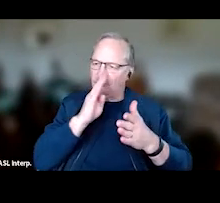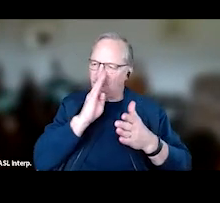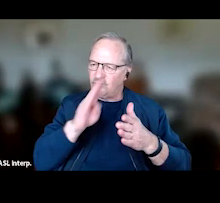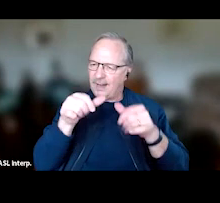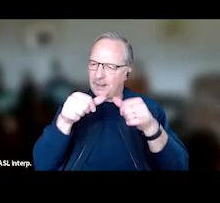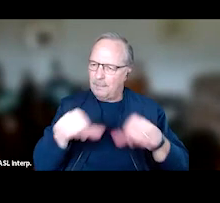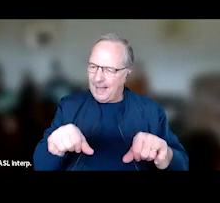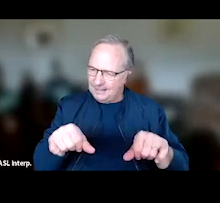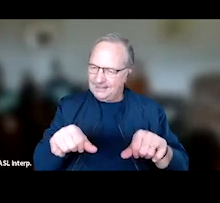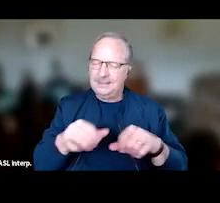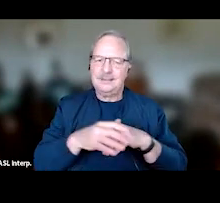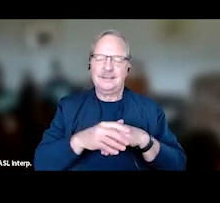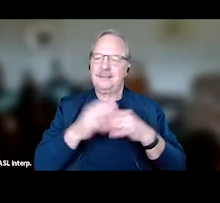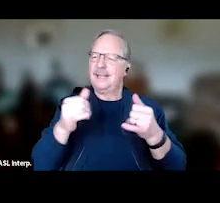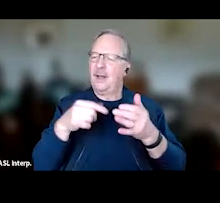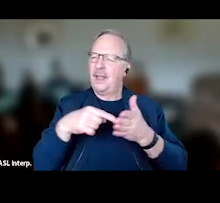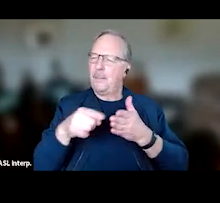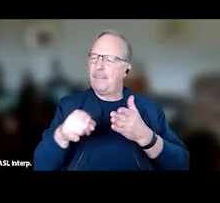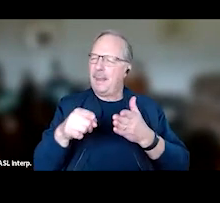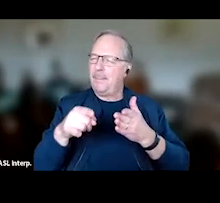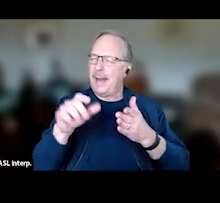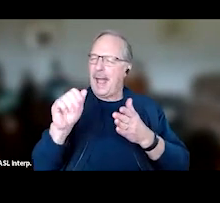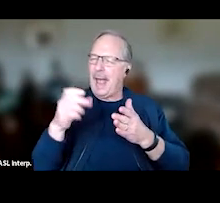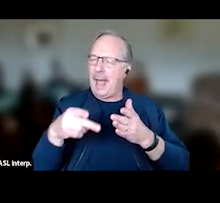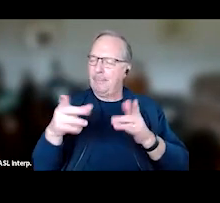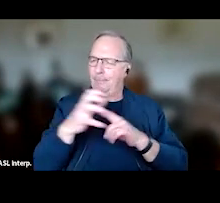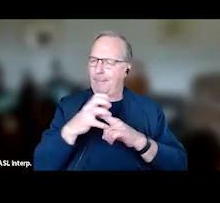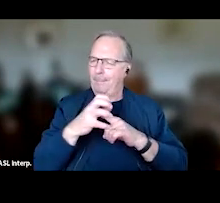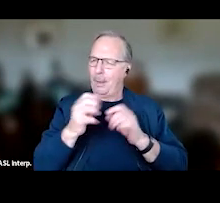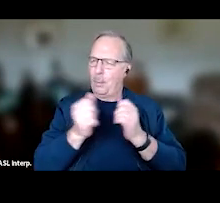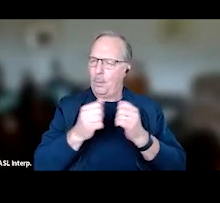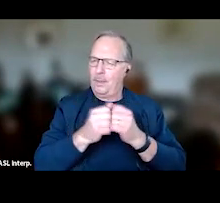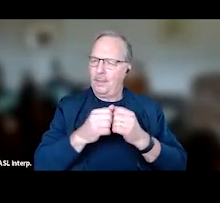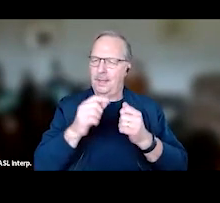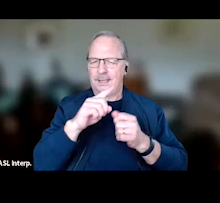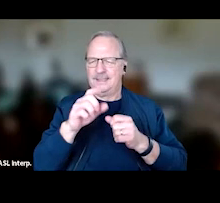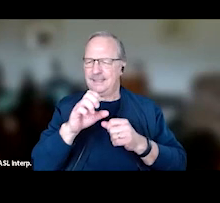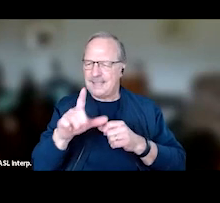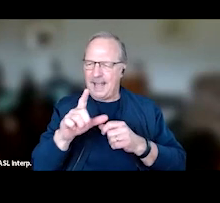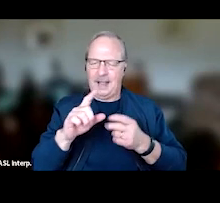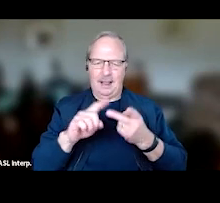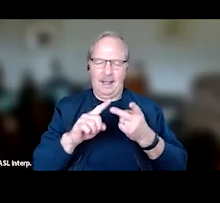Now, this payment apps, it's so popular with the Zelle and the CashApp, the PayPal, and Venmo.